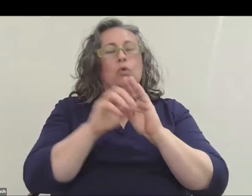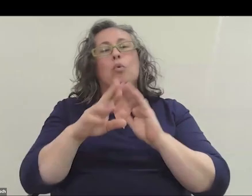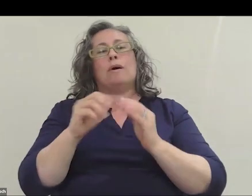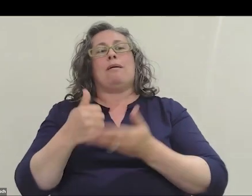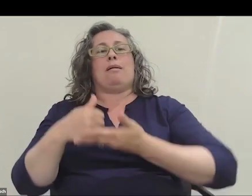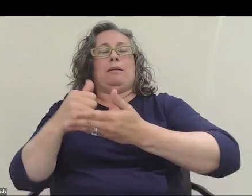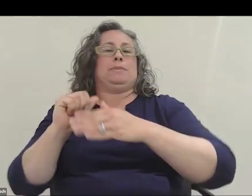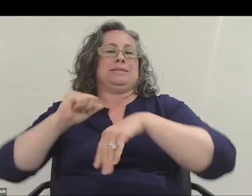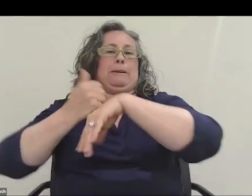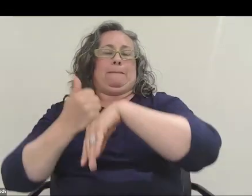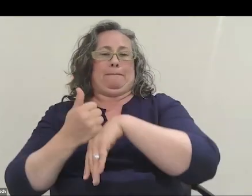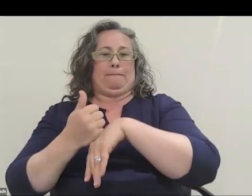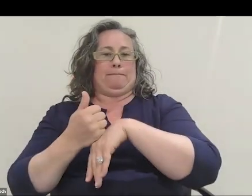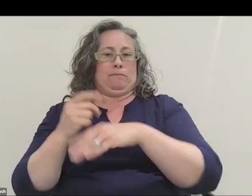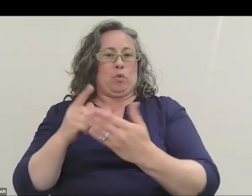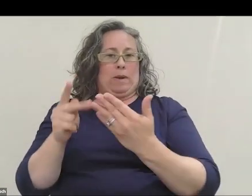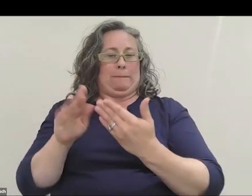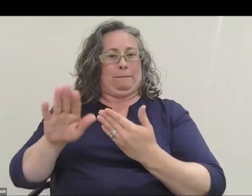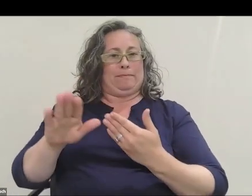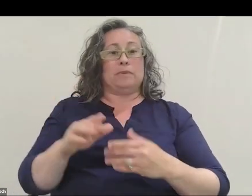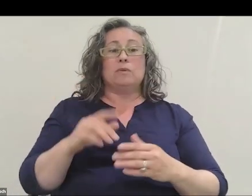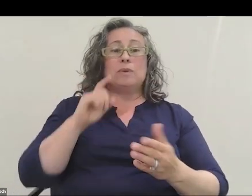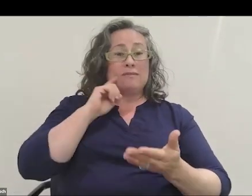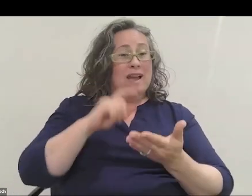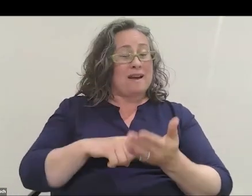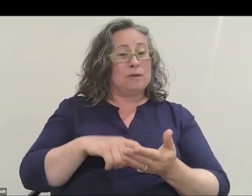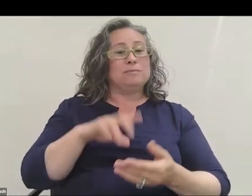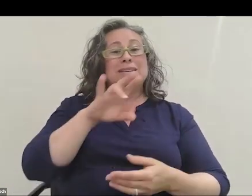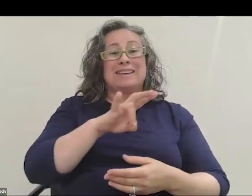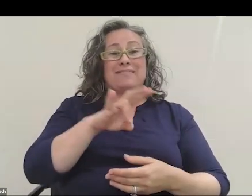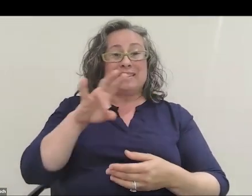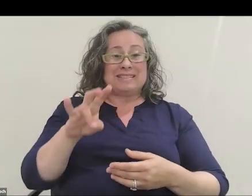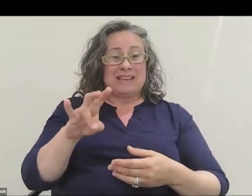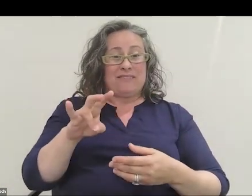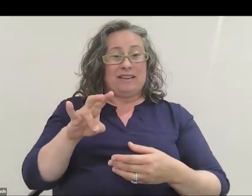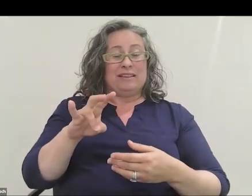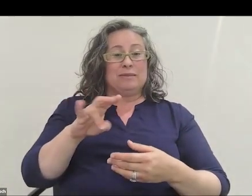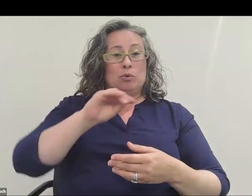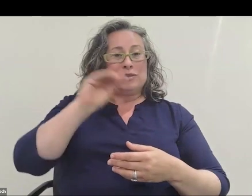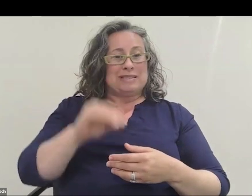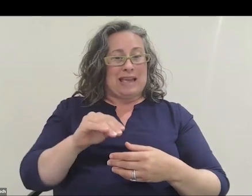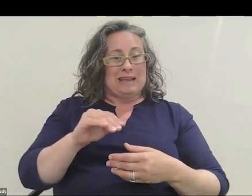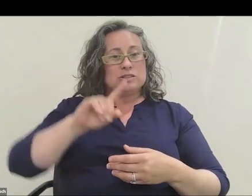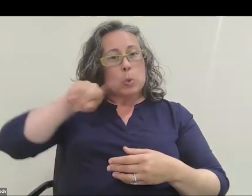We have found that See3D is 77% of model requesters' only source of 3D prints.